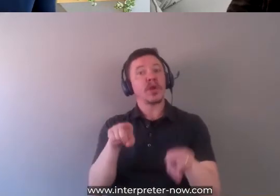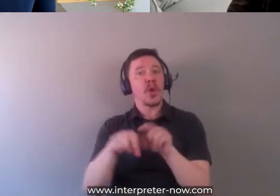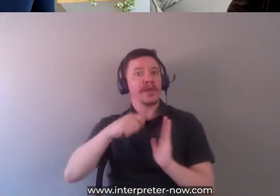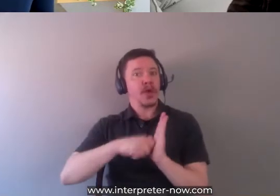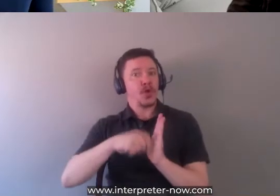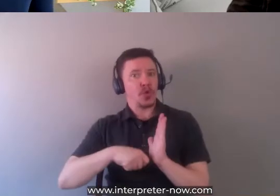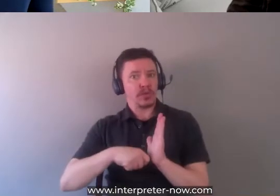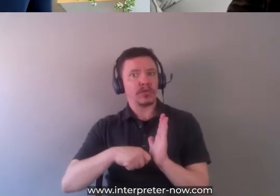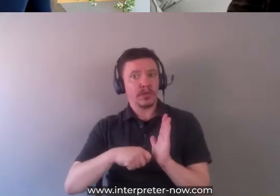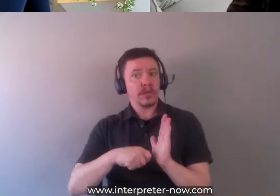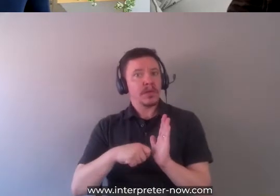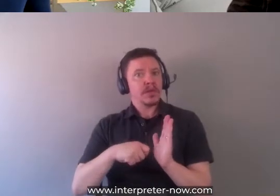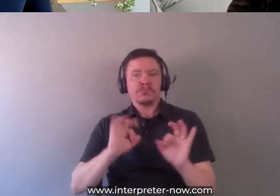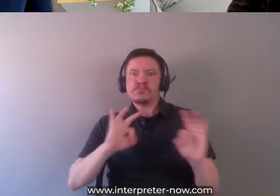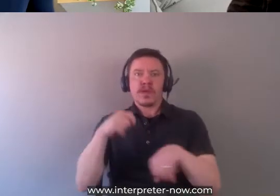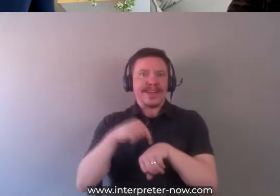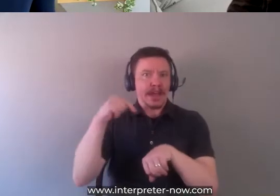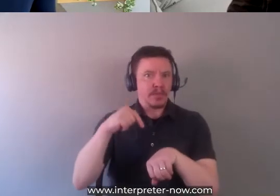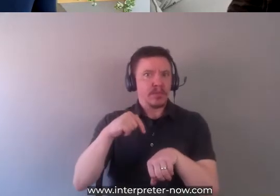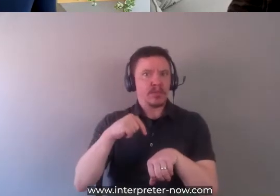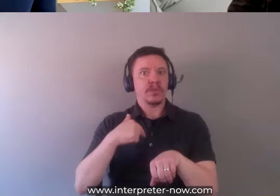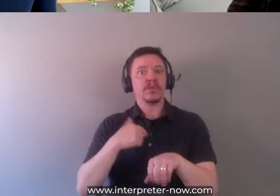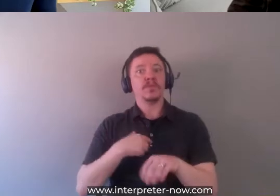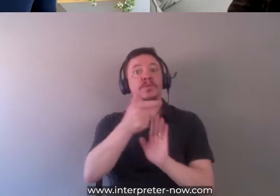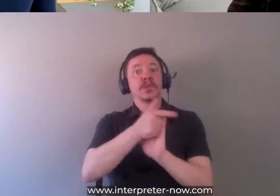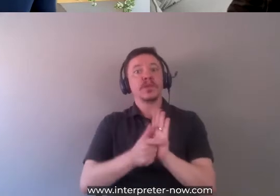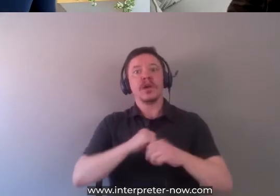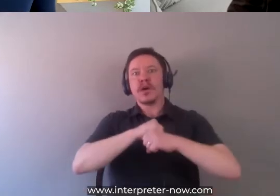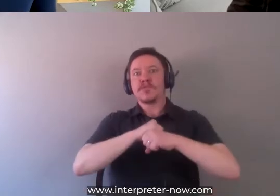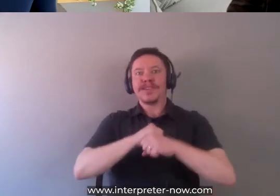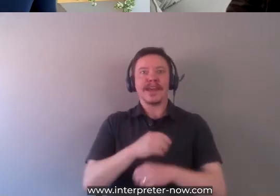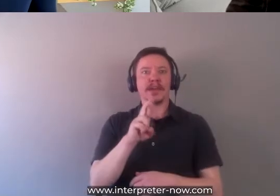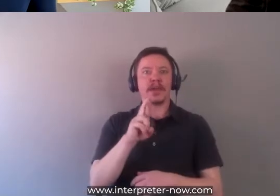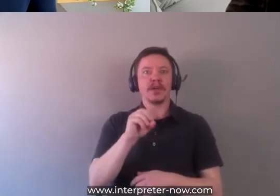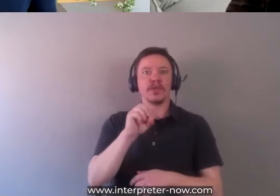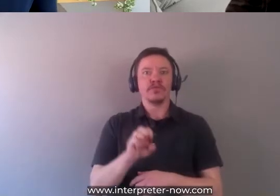so timely around following the overturning of Roe versus Wade actions, Action is Needed